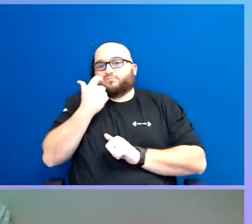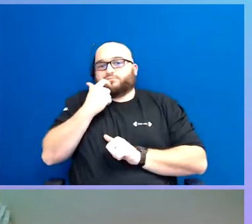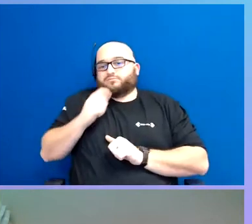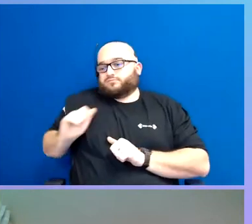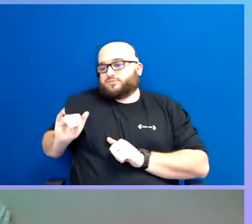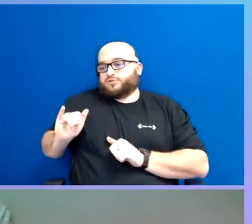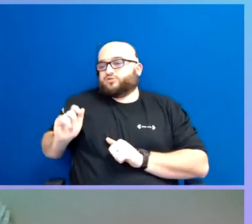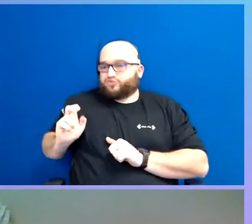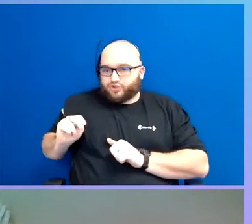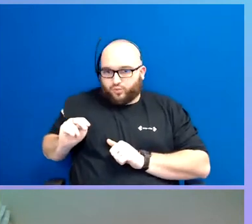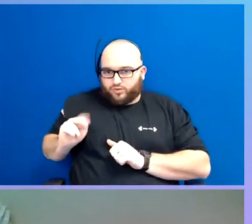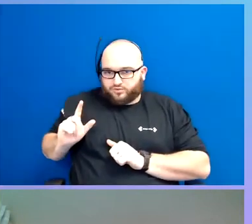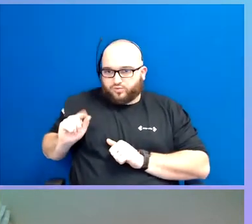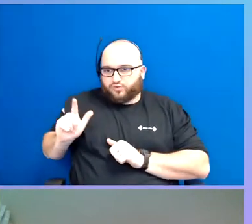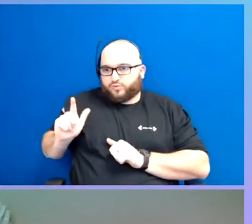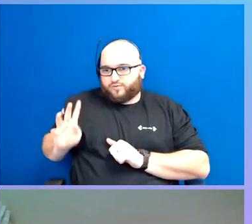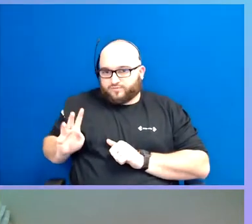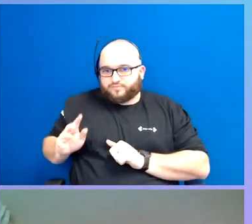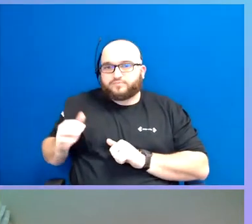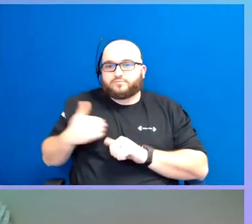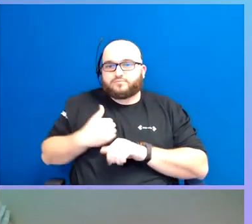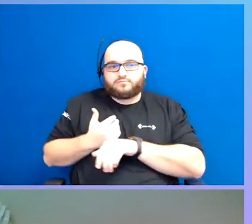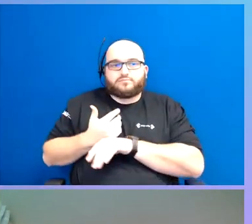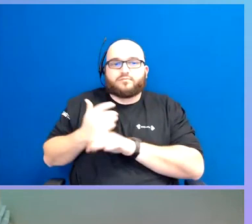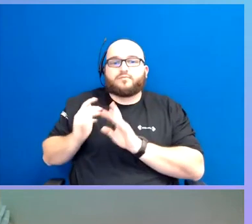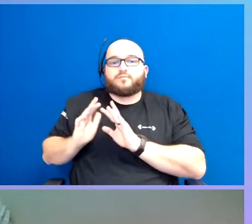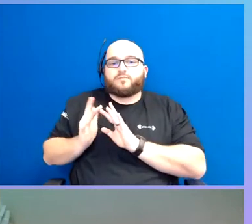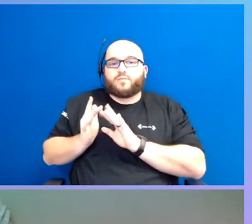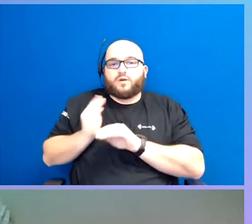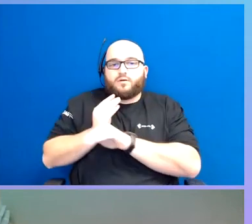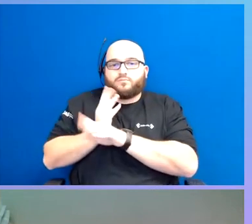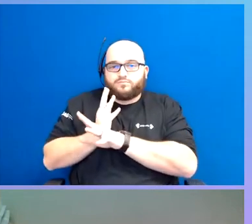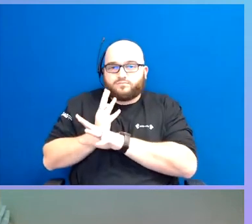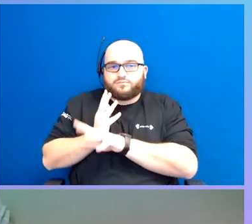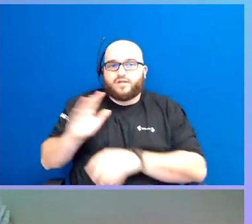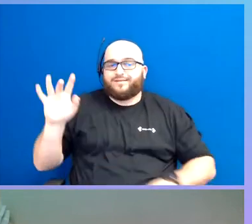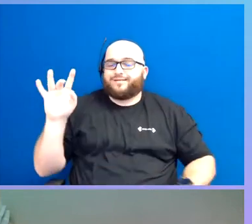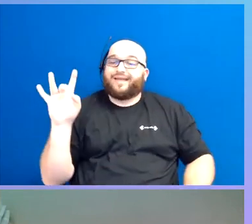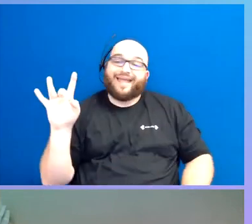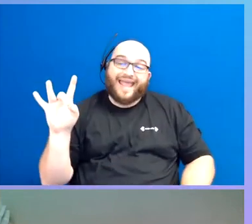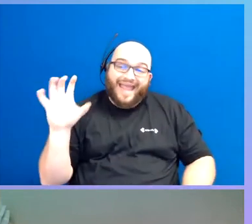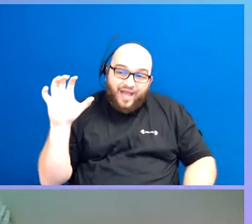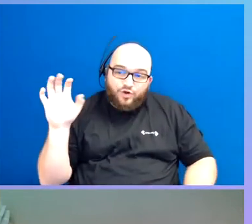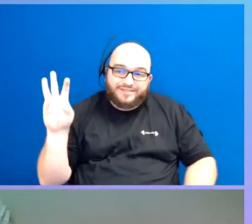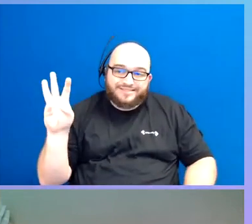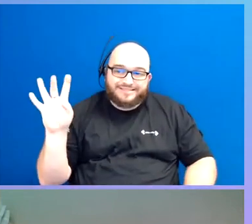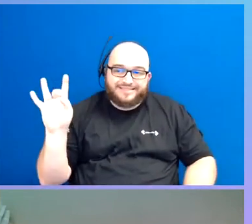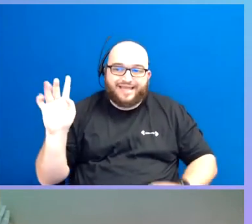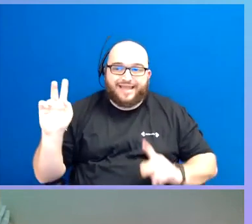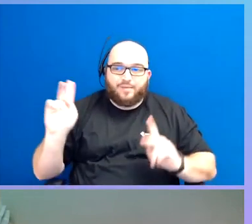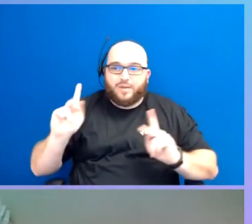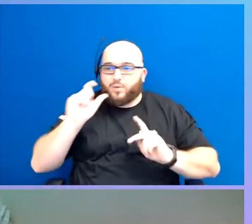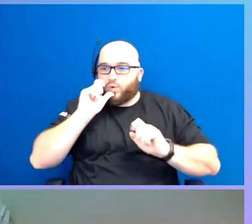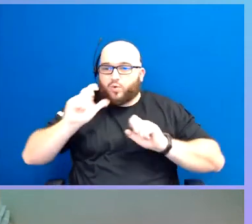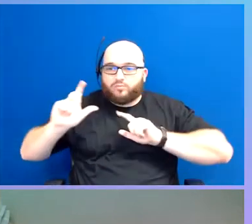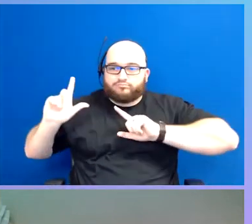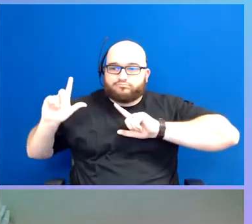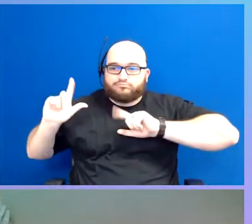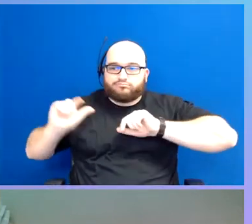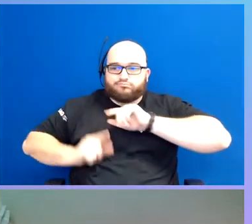January. So we had online, um,